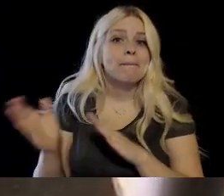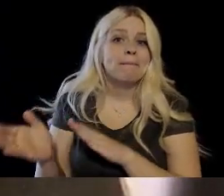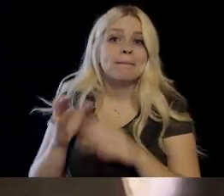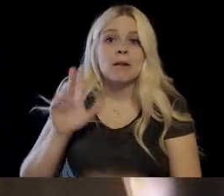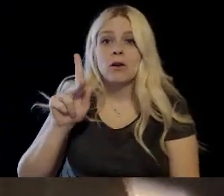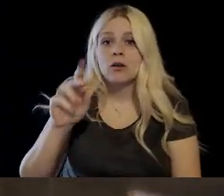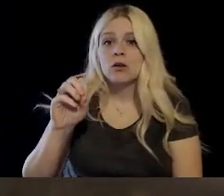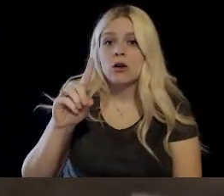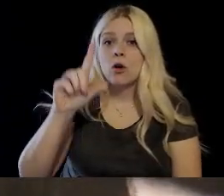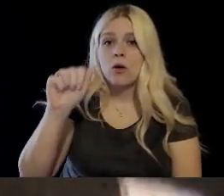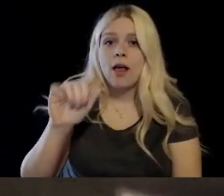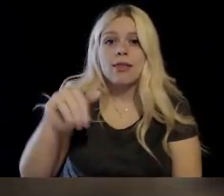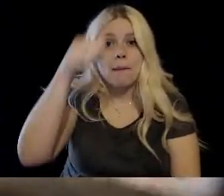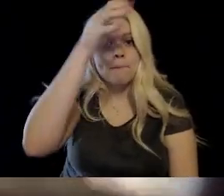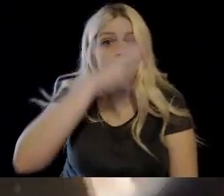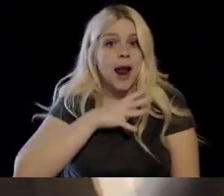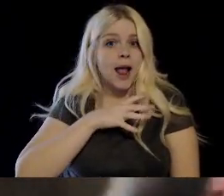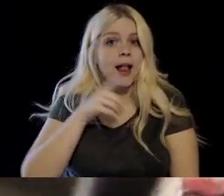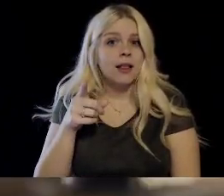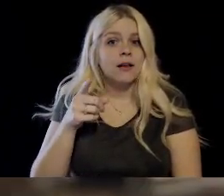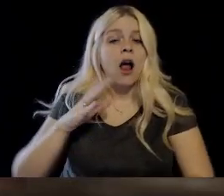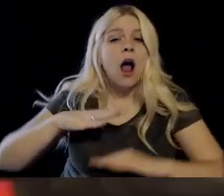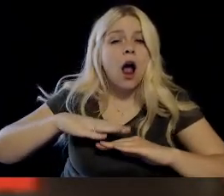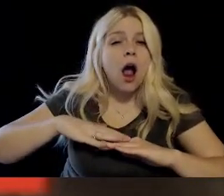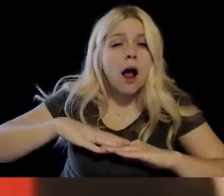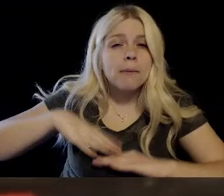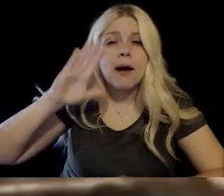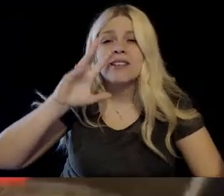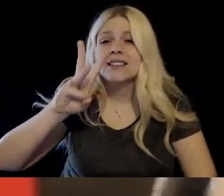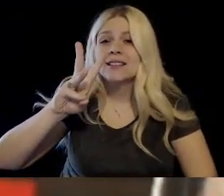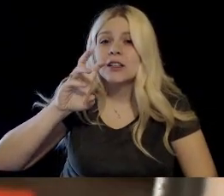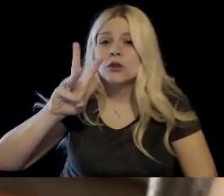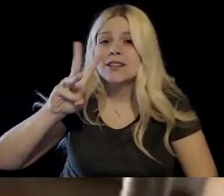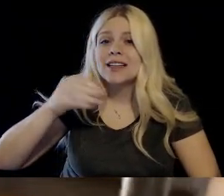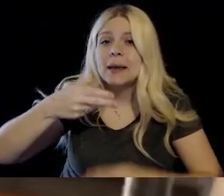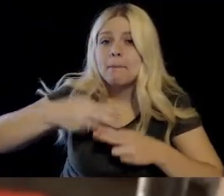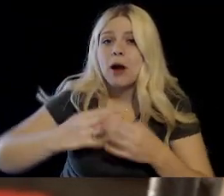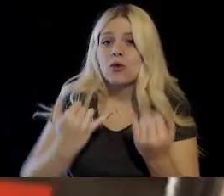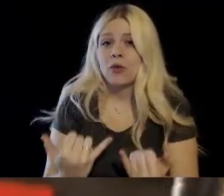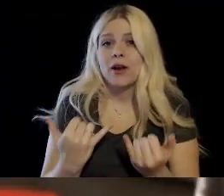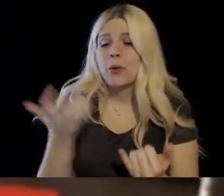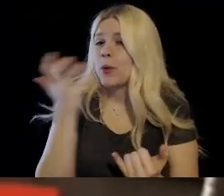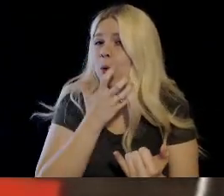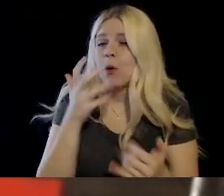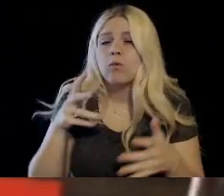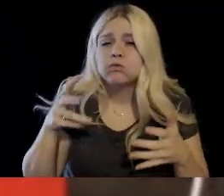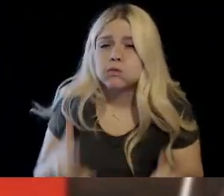Joanne: Koda's our male. He's over 660 lbs right now. Um, but sometimes being a big